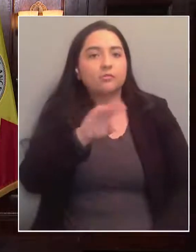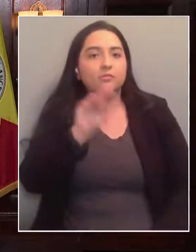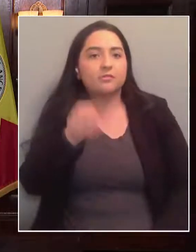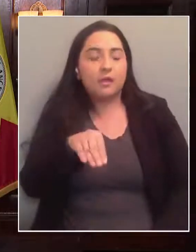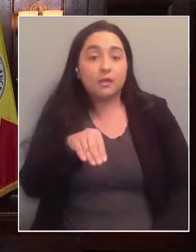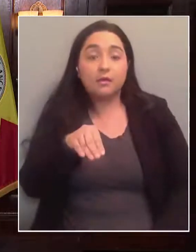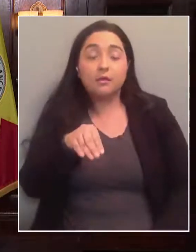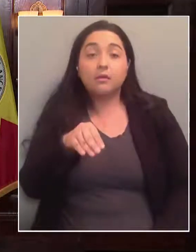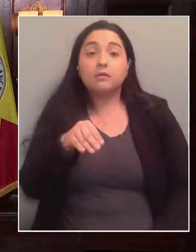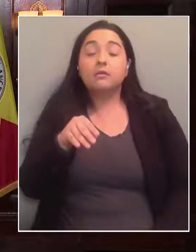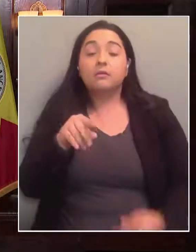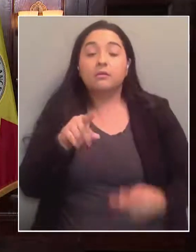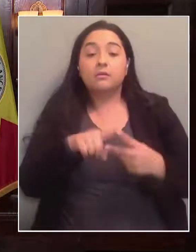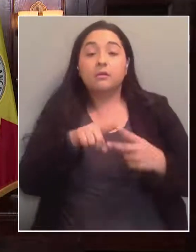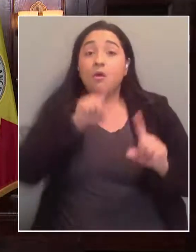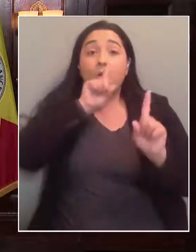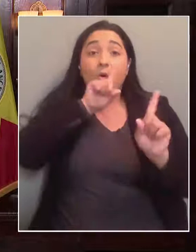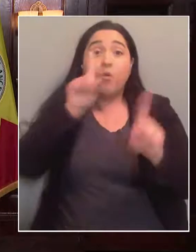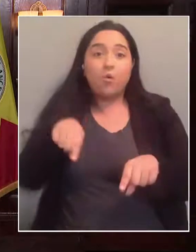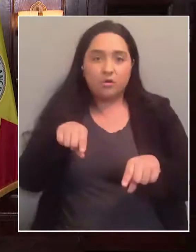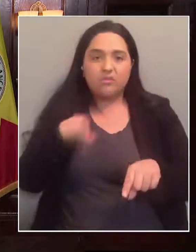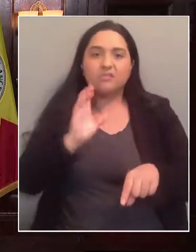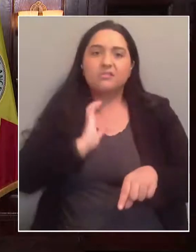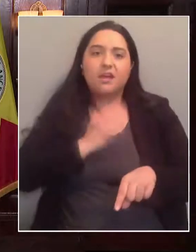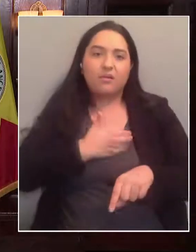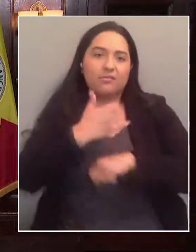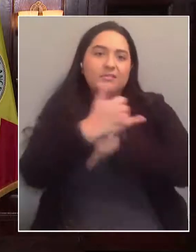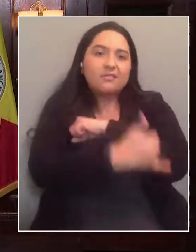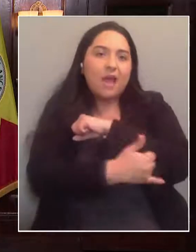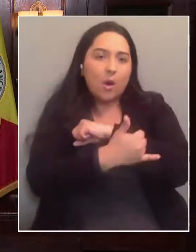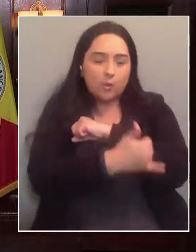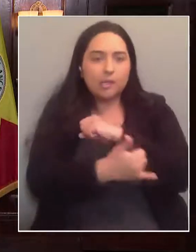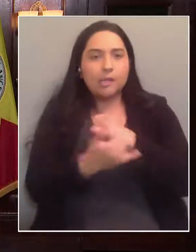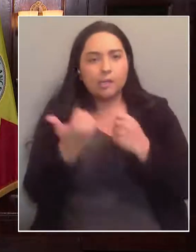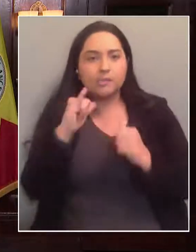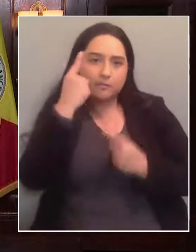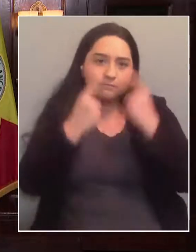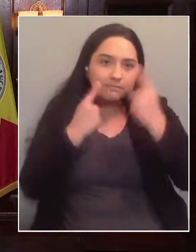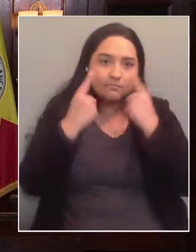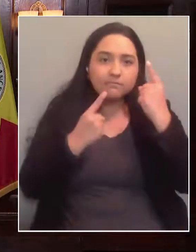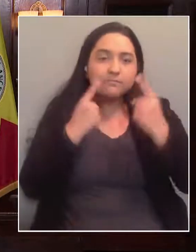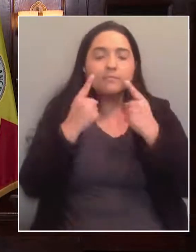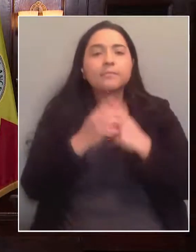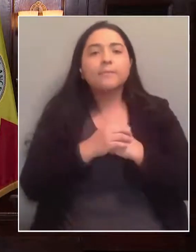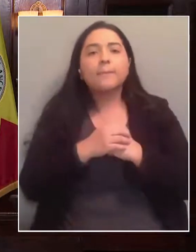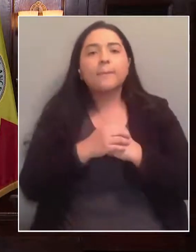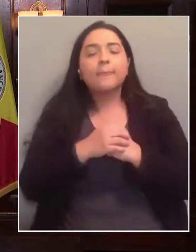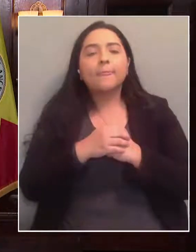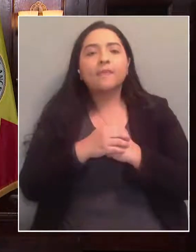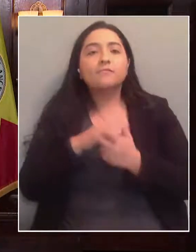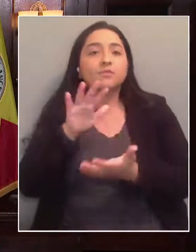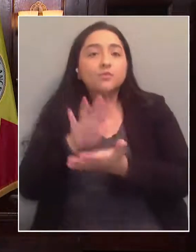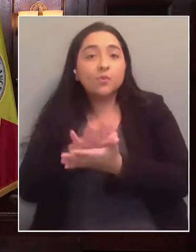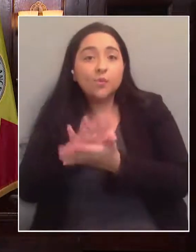THE COUNTY IS LOOKING AT THAT. IT'S THE OBVIOUS CATEGORIES THAT PEOPLE HAVE LOOKED AT, WHETHER OUR SCHOOLS STAY OPEN